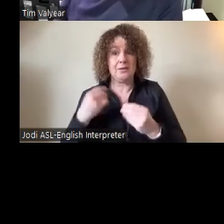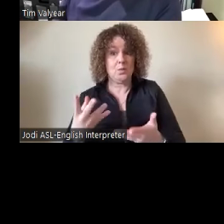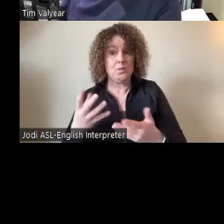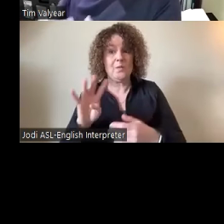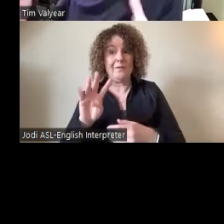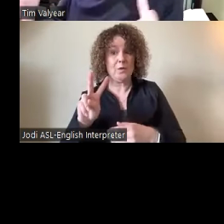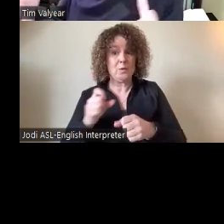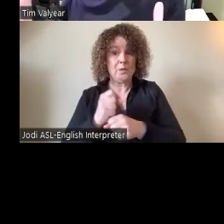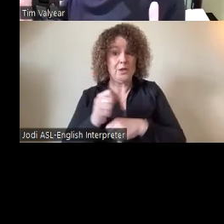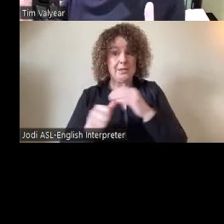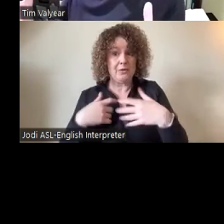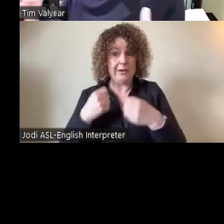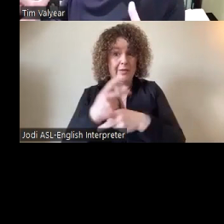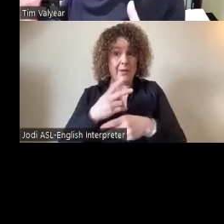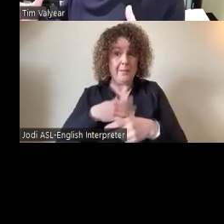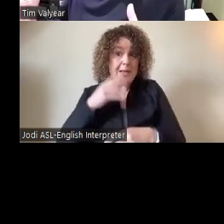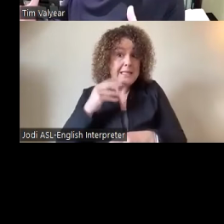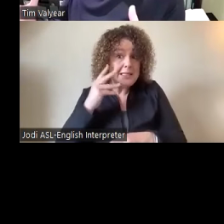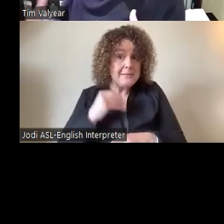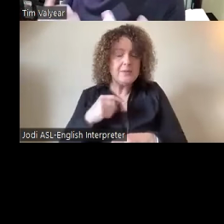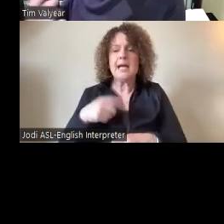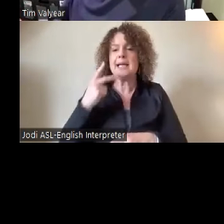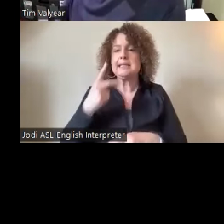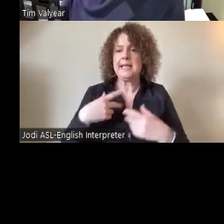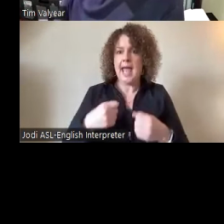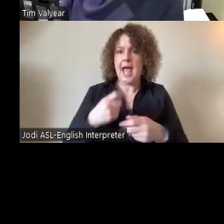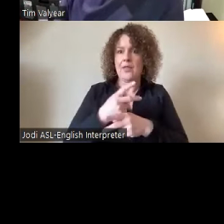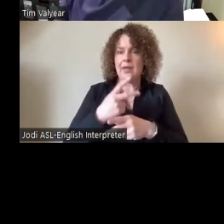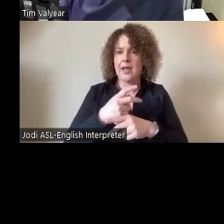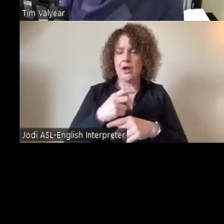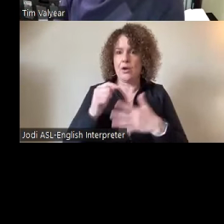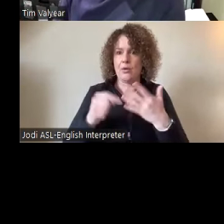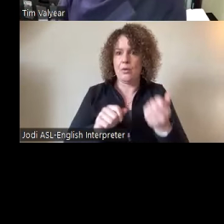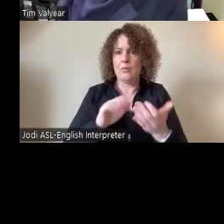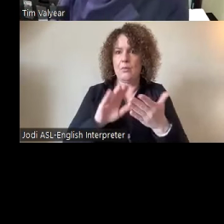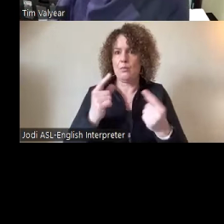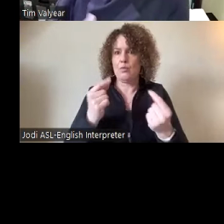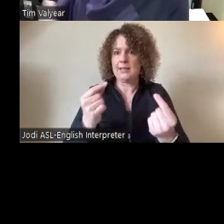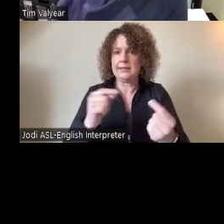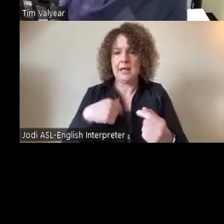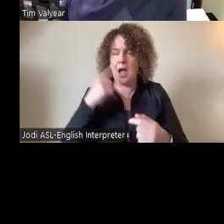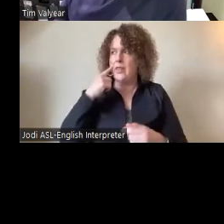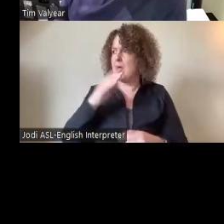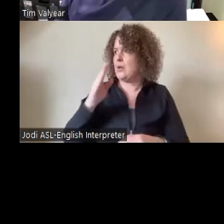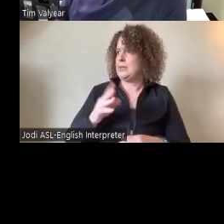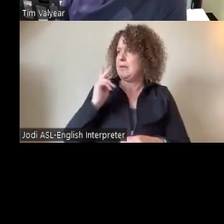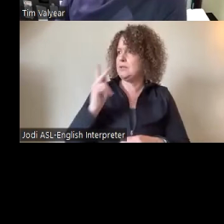that screener, monitoring for symptoms. So as I said earlier, my 42 years in health care, I'm seeing health care